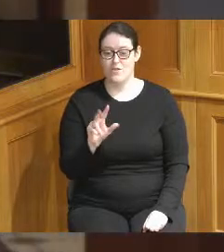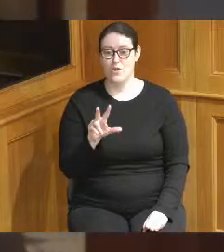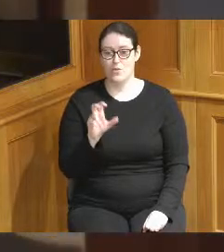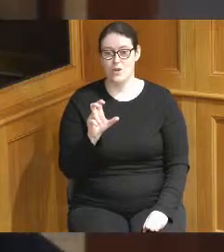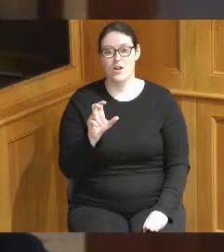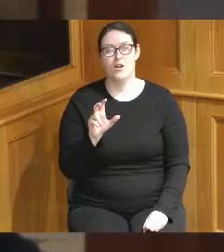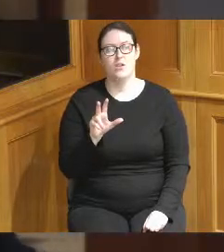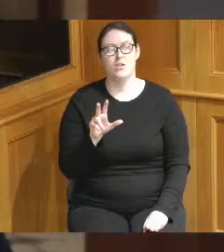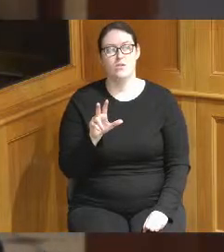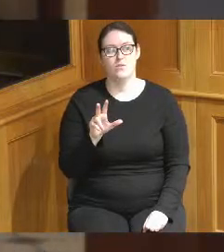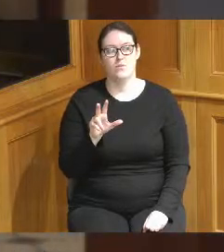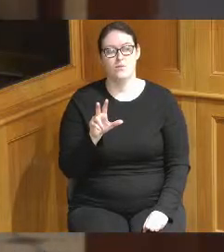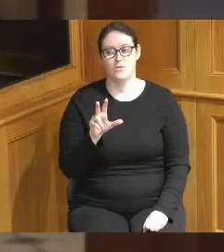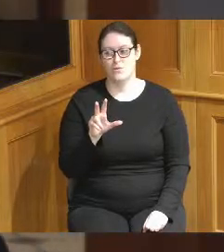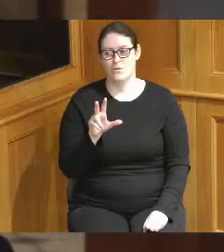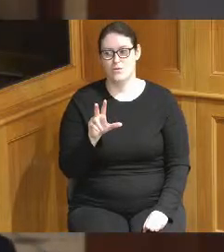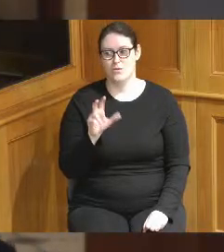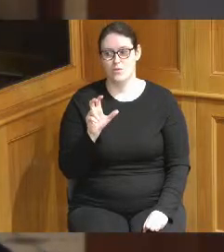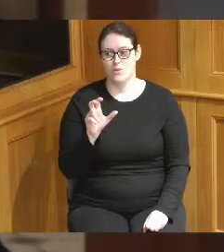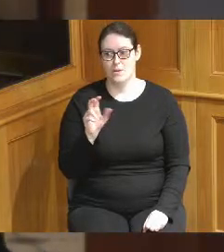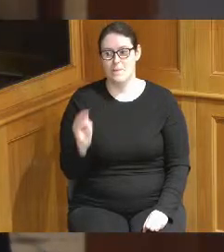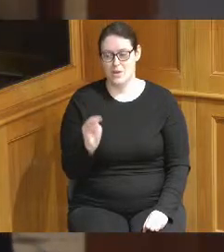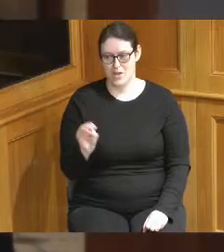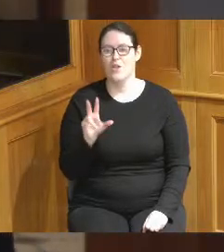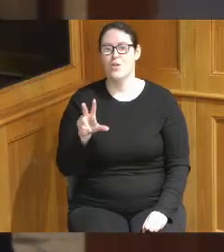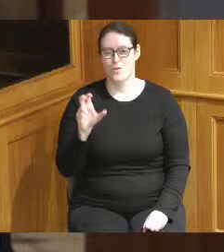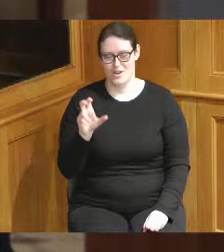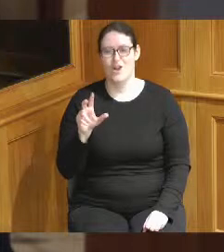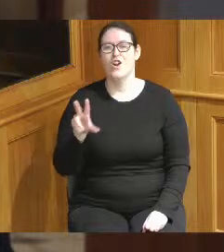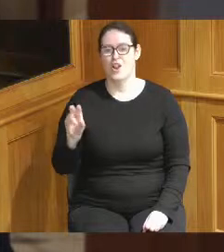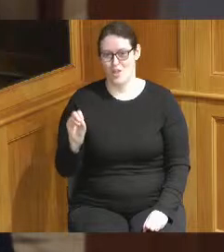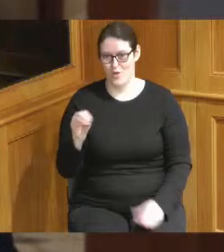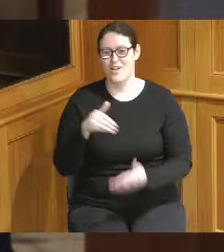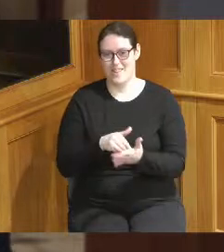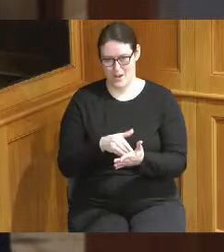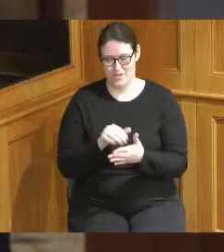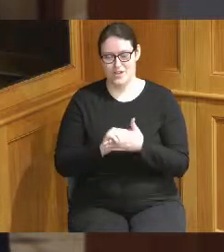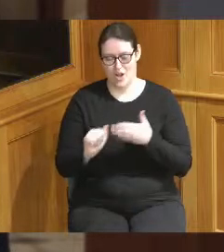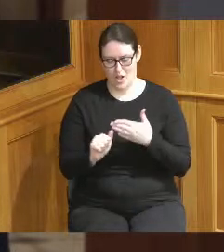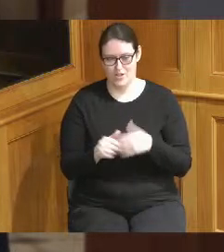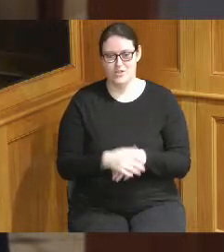job organizing the parade as they do every year it's no easy task to organize that many entries